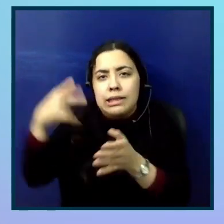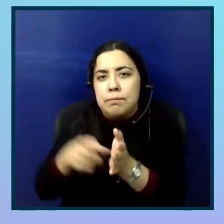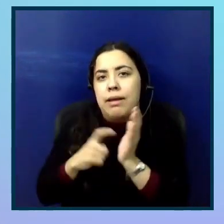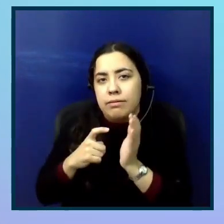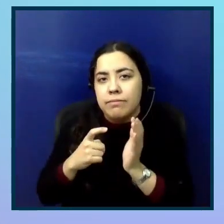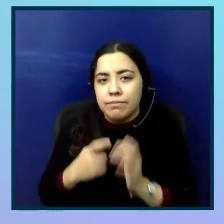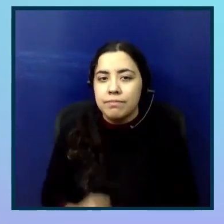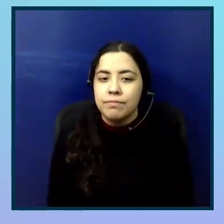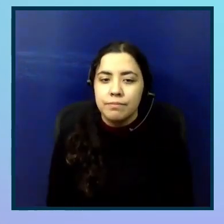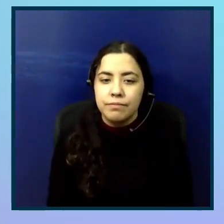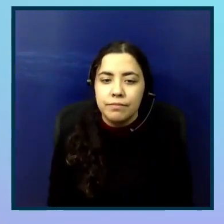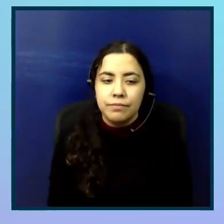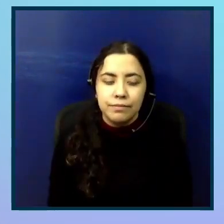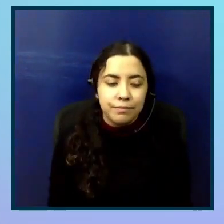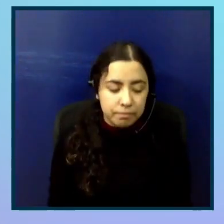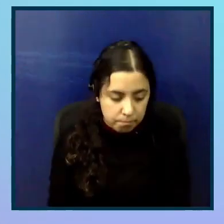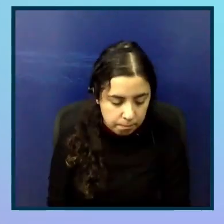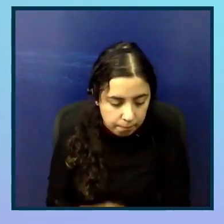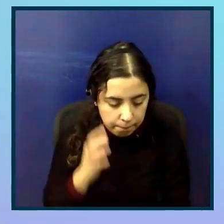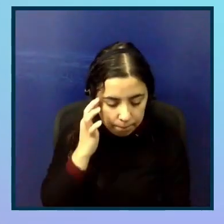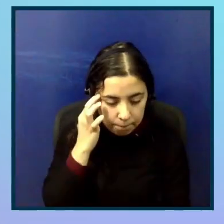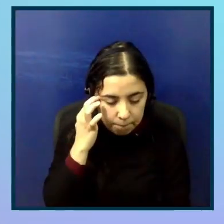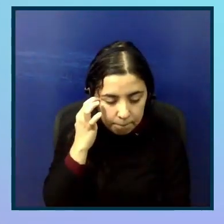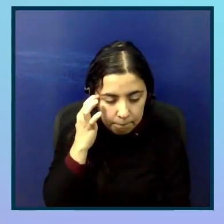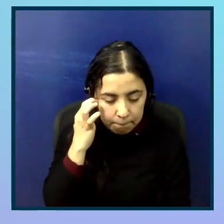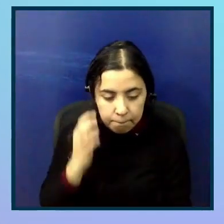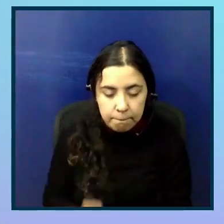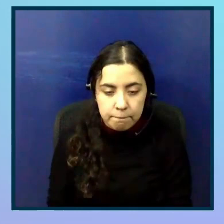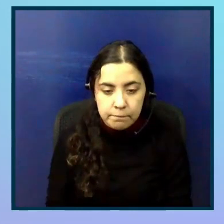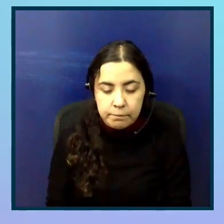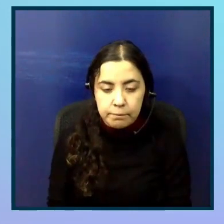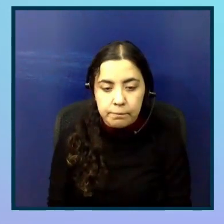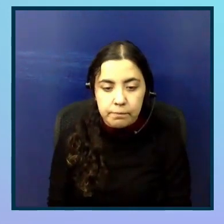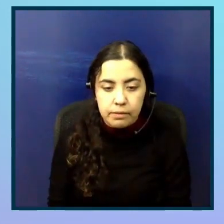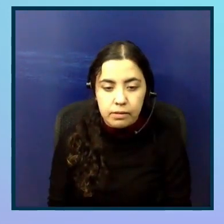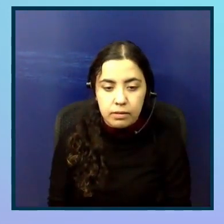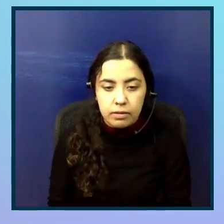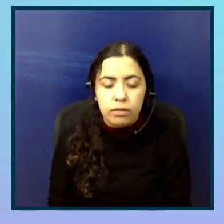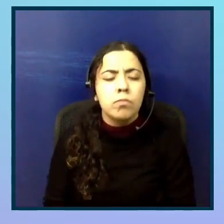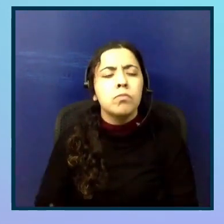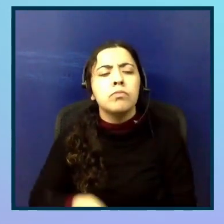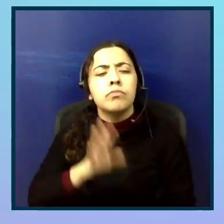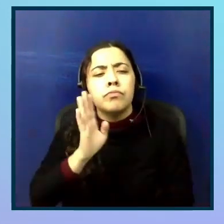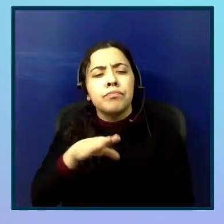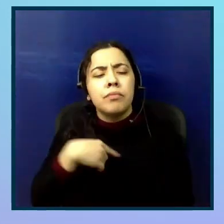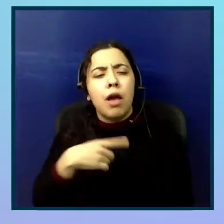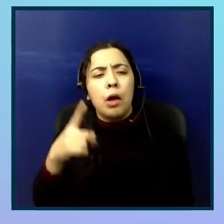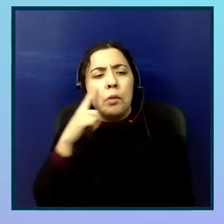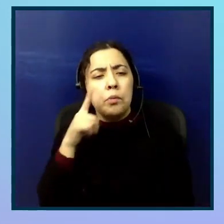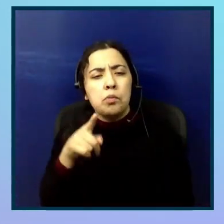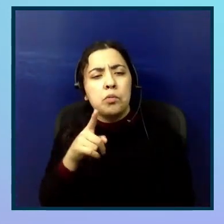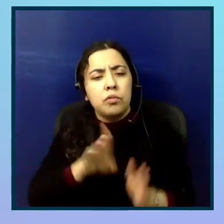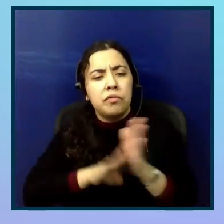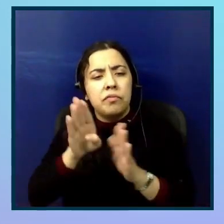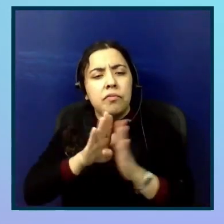I heard that you've developed a set of WCAG guidelines that are easier for devs to understand,